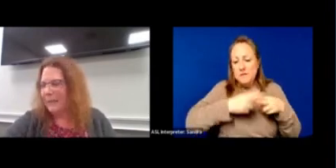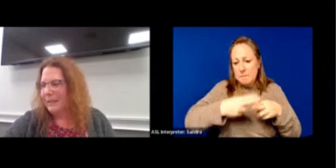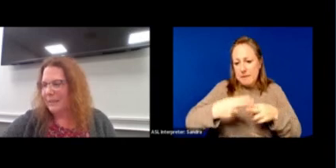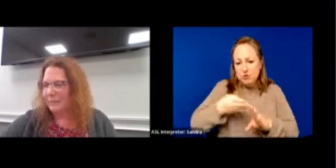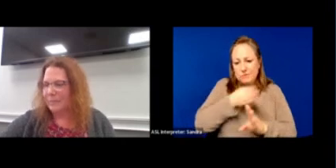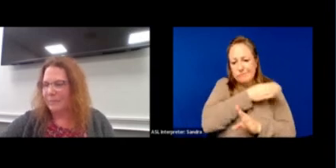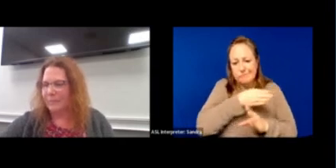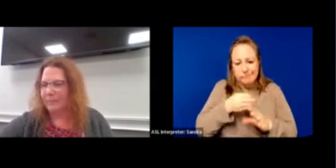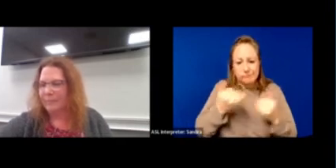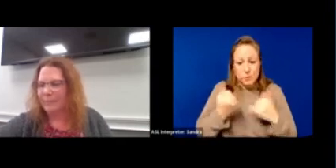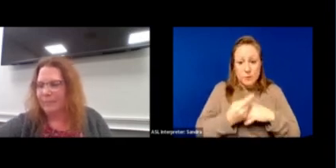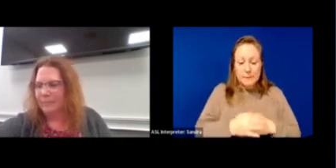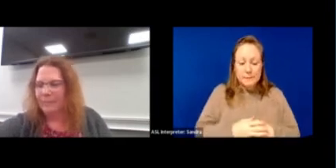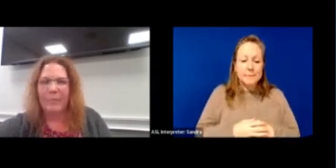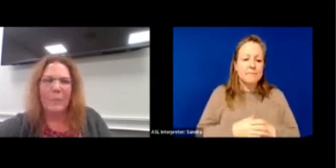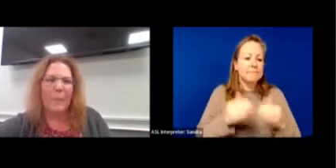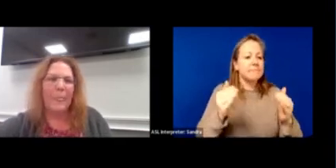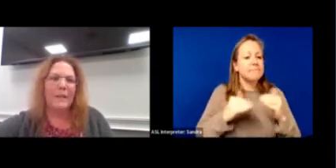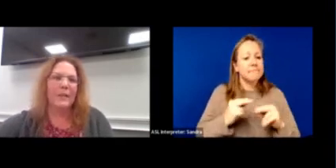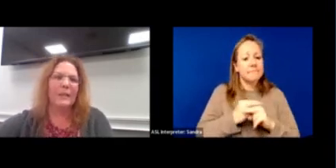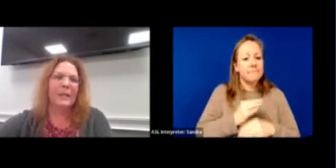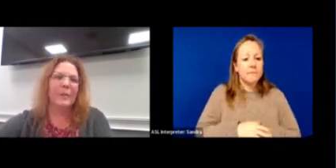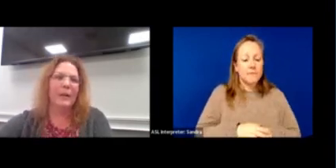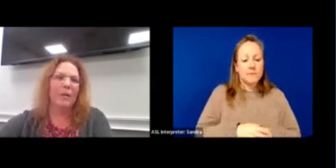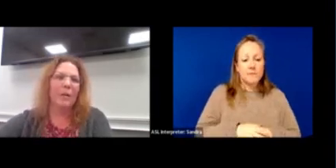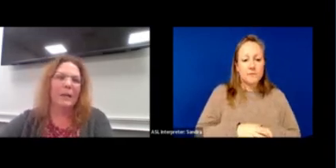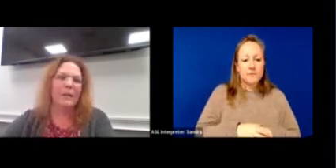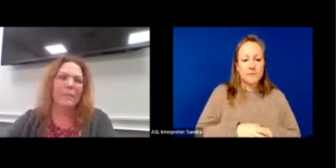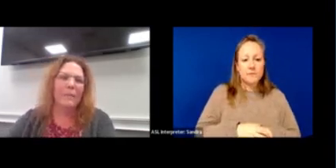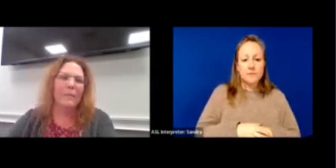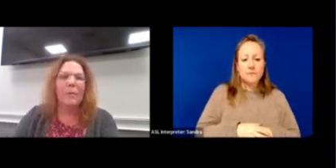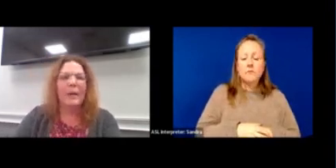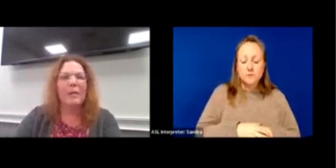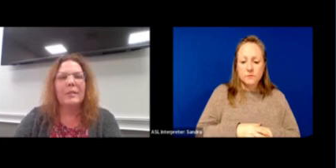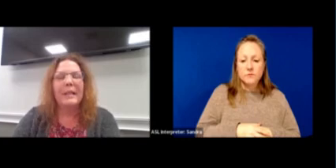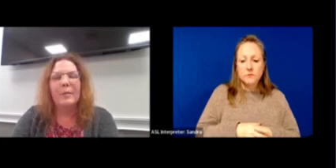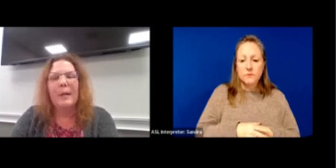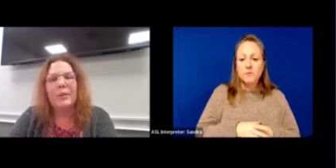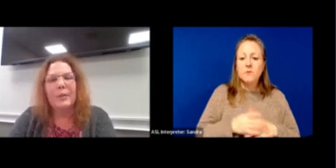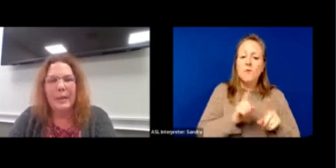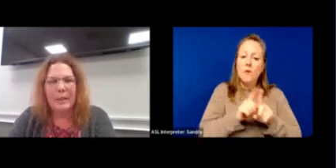please. So continuing on, we also need to make sure that our